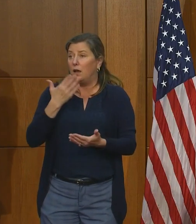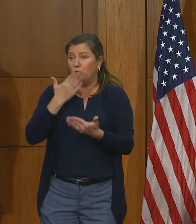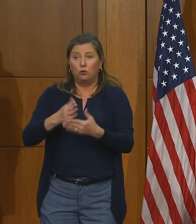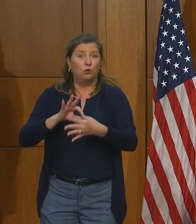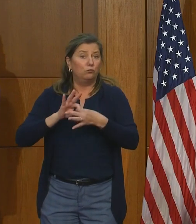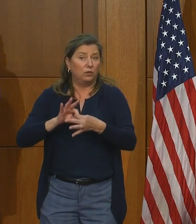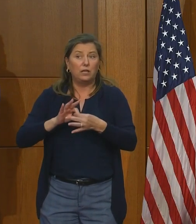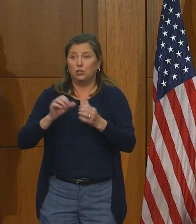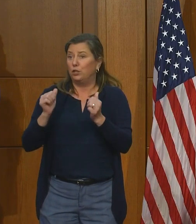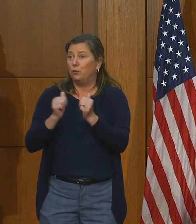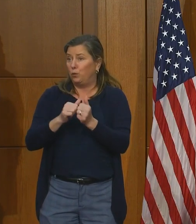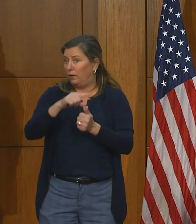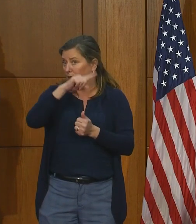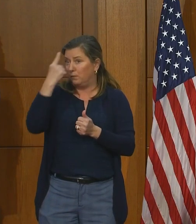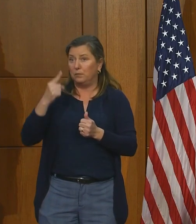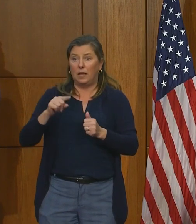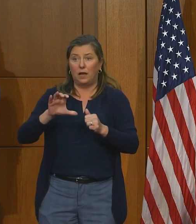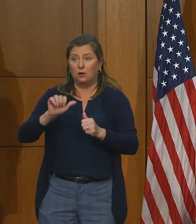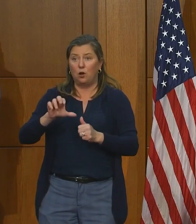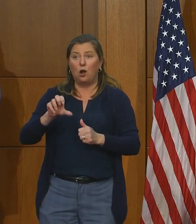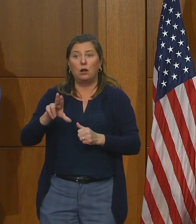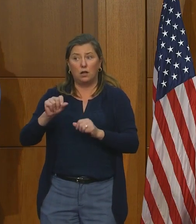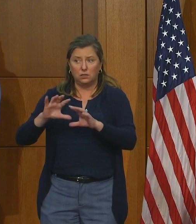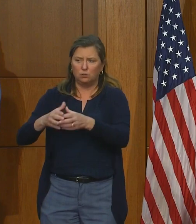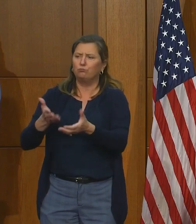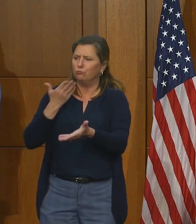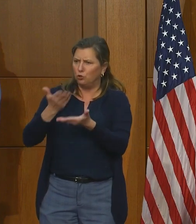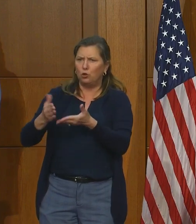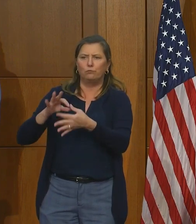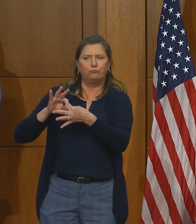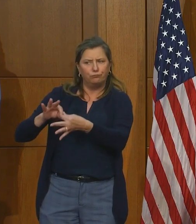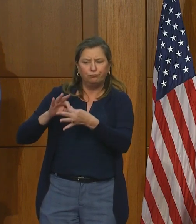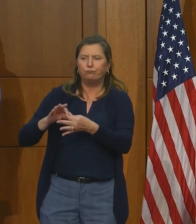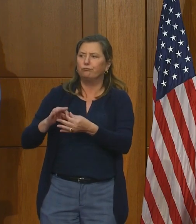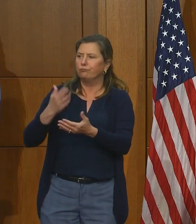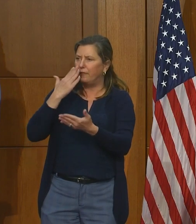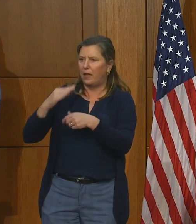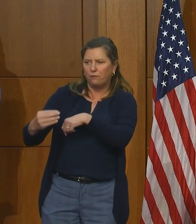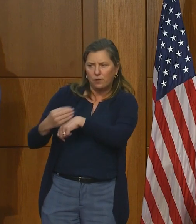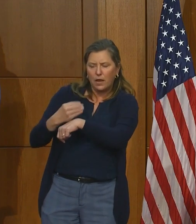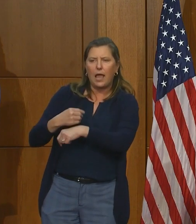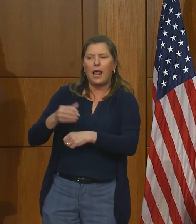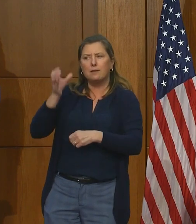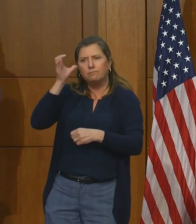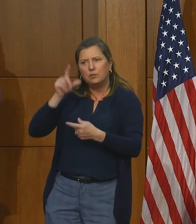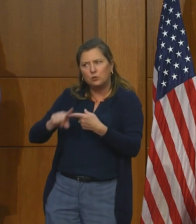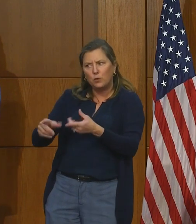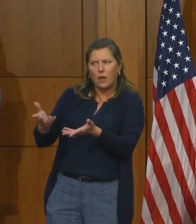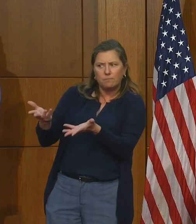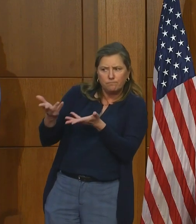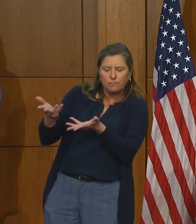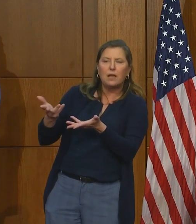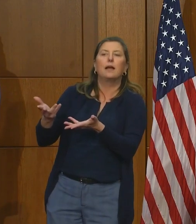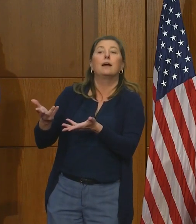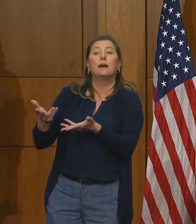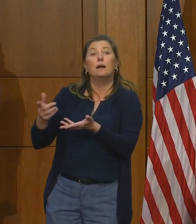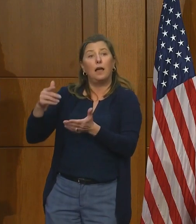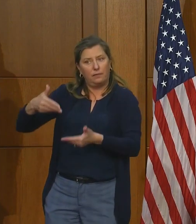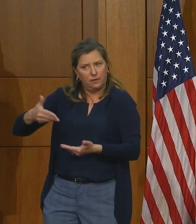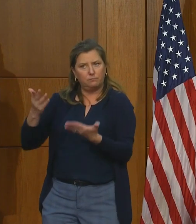THAT YOU JUST RAISE AND FIRST OF ALL I'D SAY ON I HAVE A GREAT RELATIONSHIP WITH THE- I